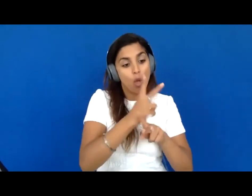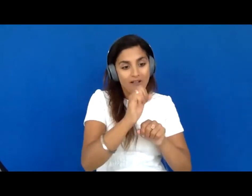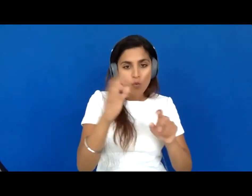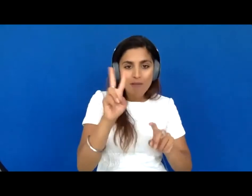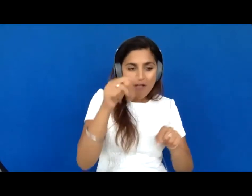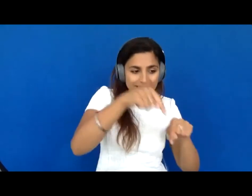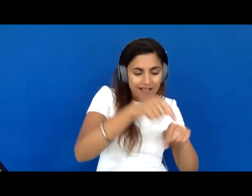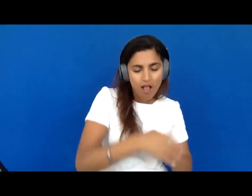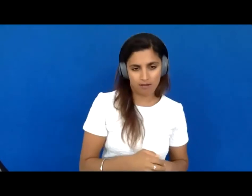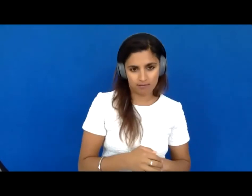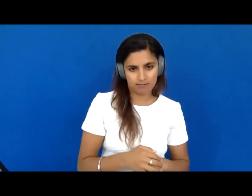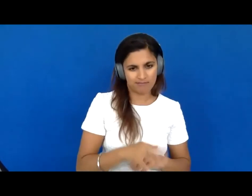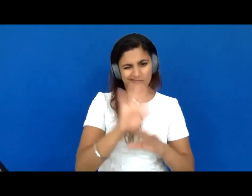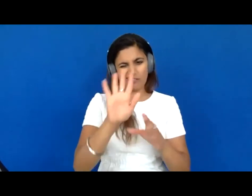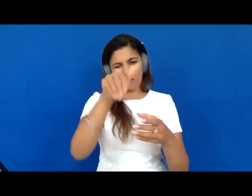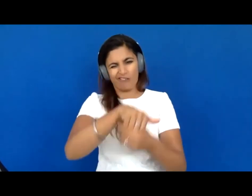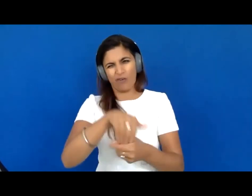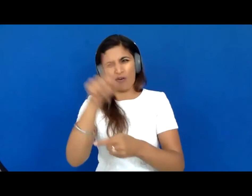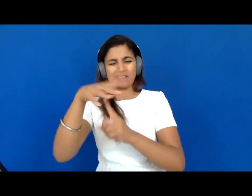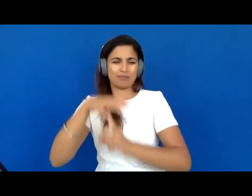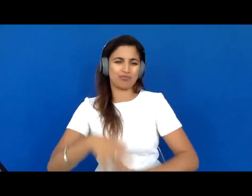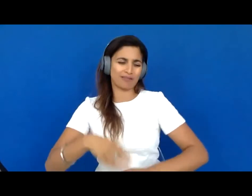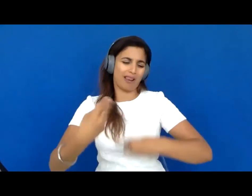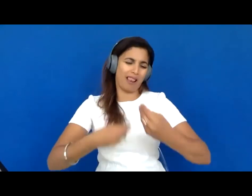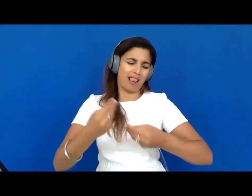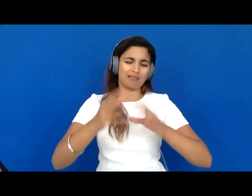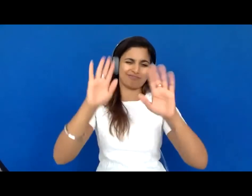getting involved in all this depression and all this stuff over there ultimately